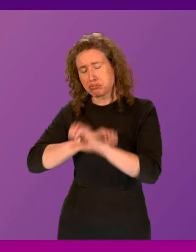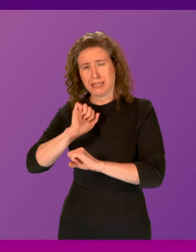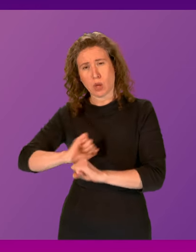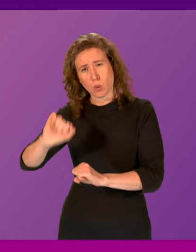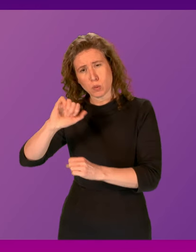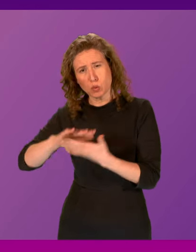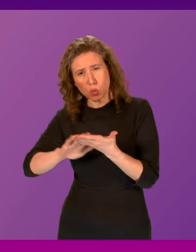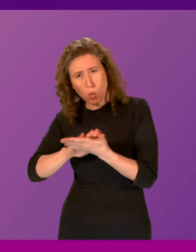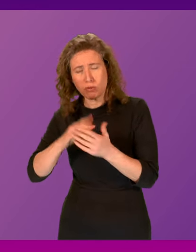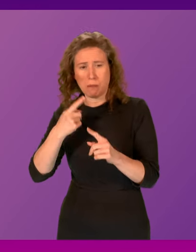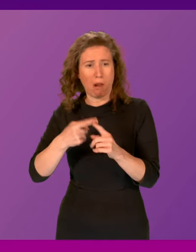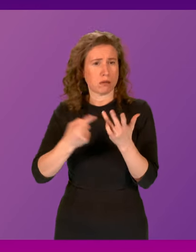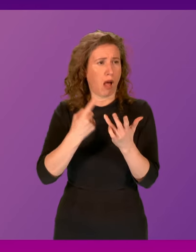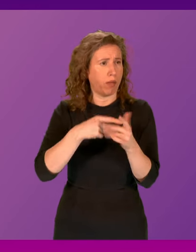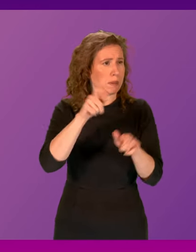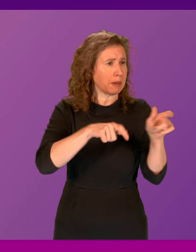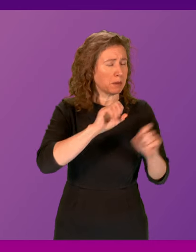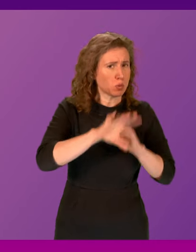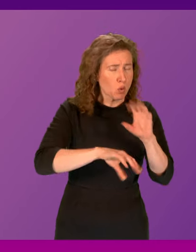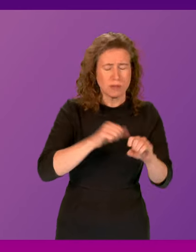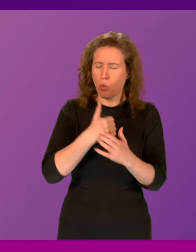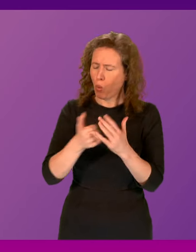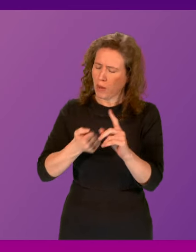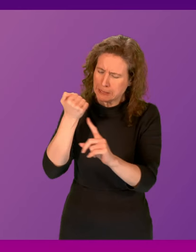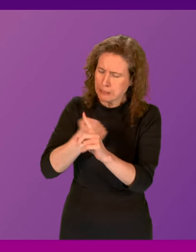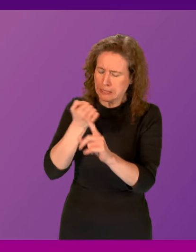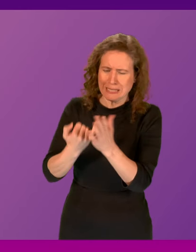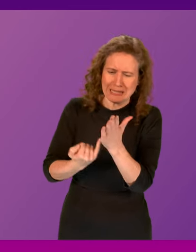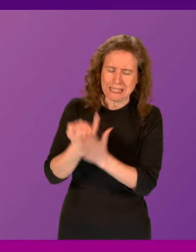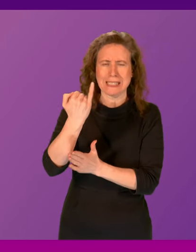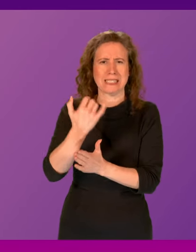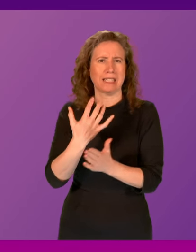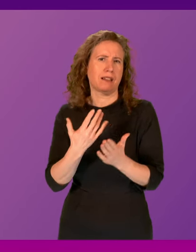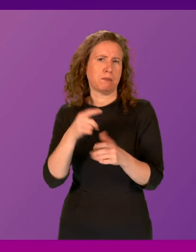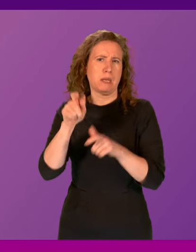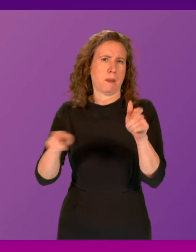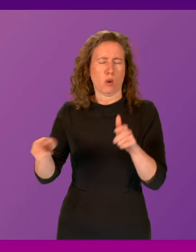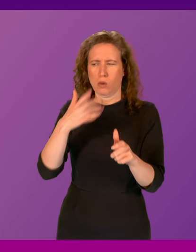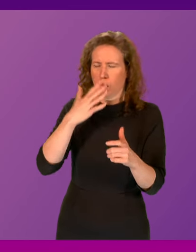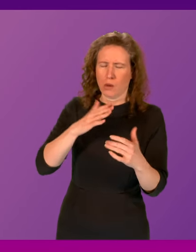and who always campaigned against antisemitism. We send our best wishes to his friends, his family